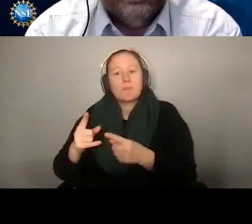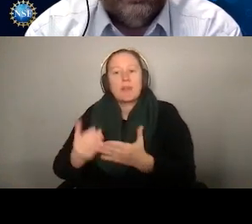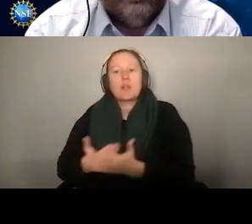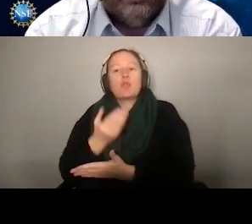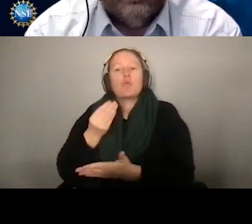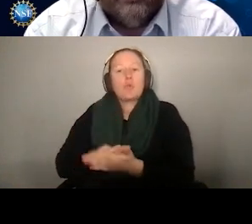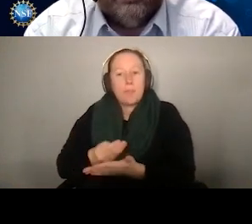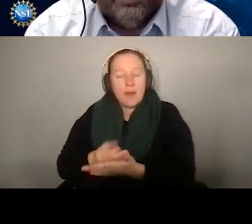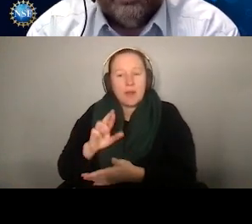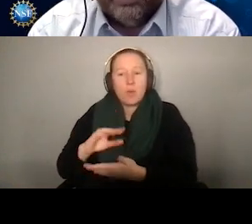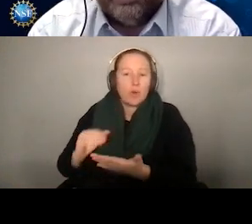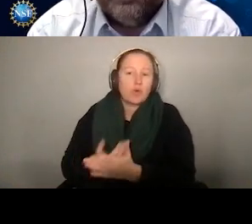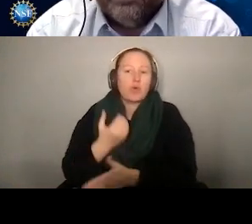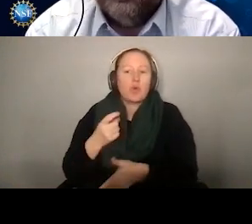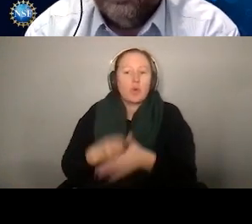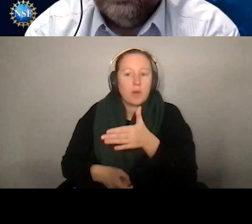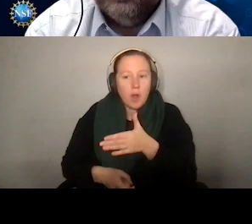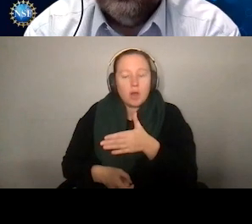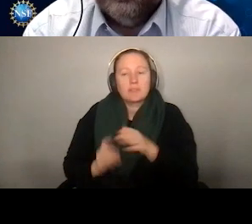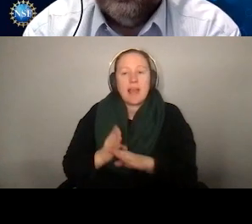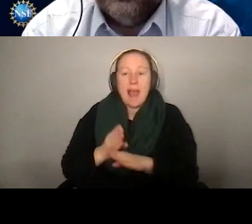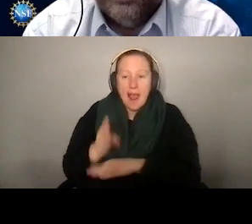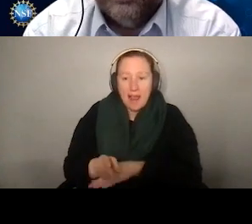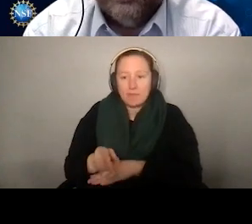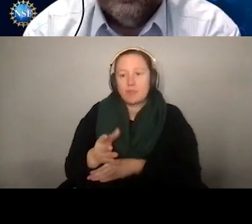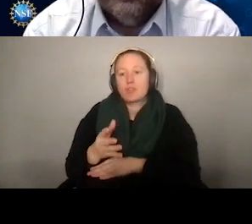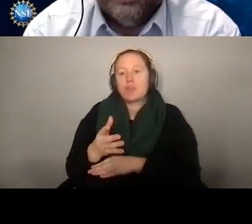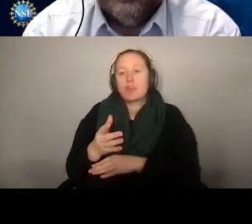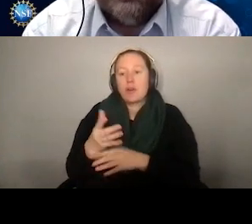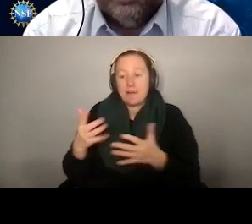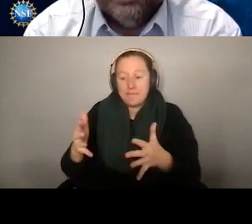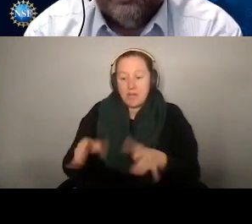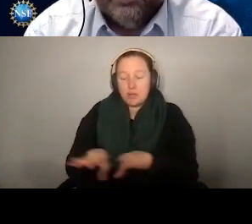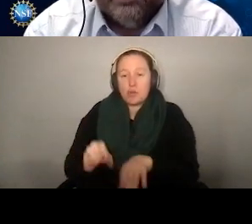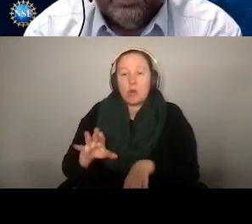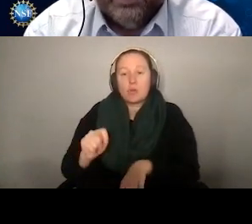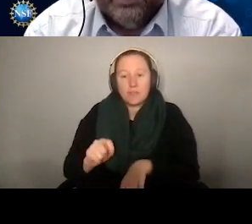incur new expenses after the original end date, that is when a reopen and